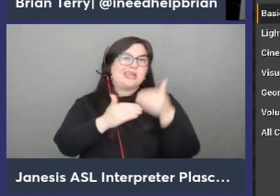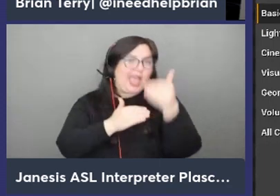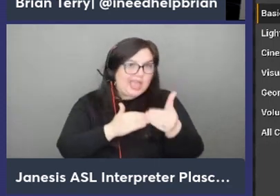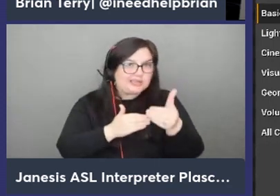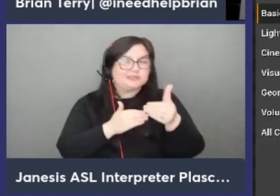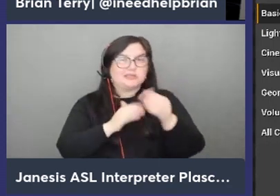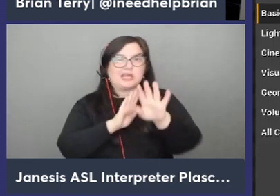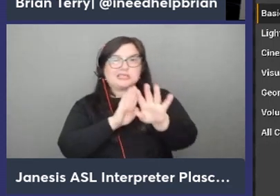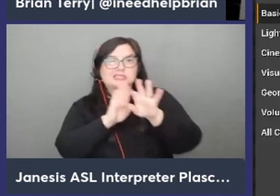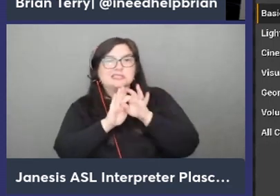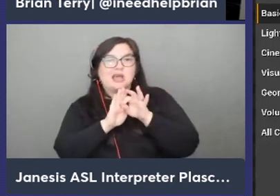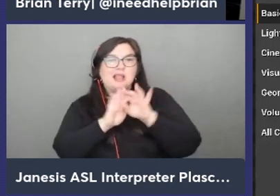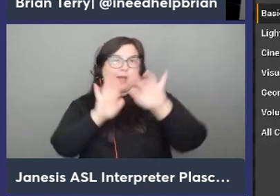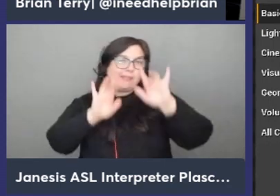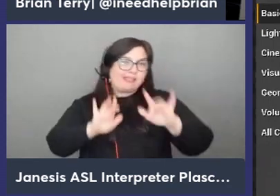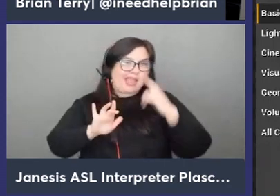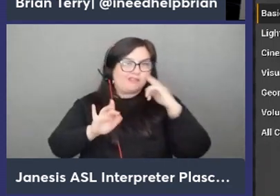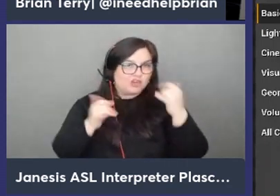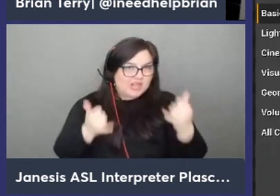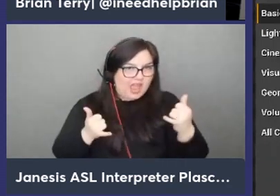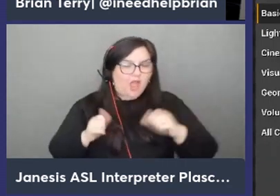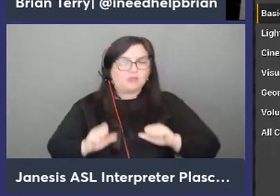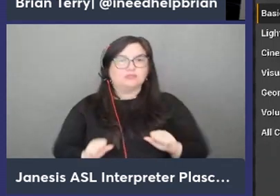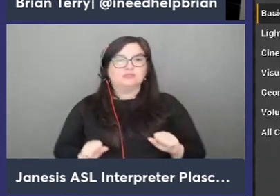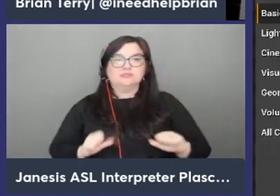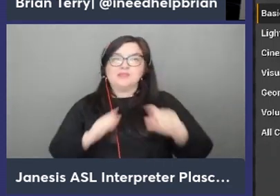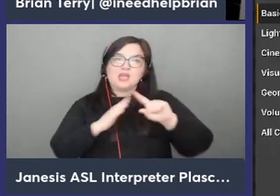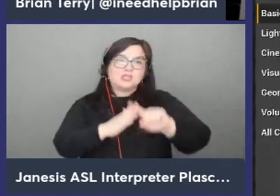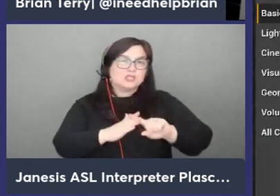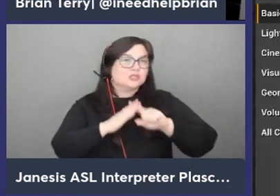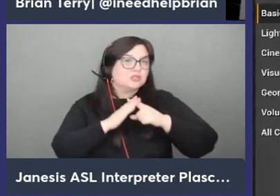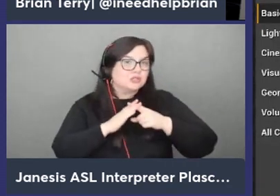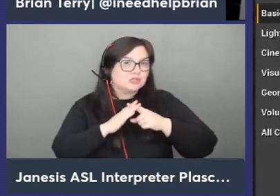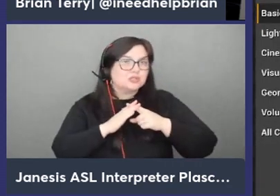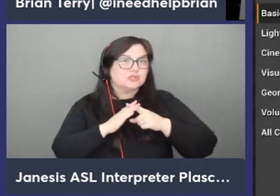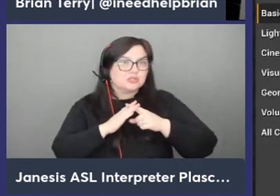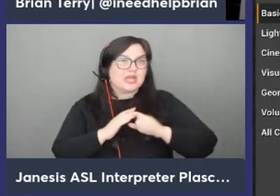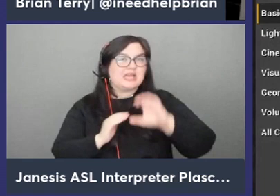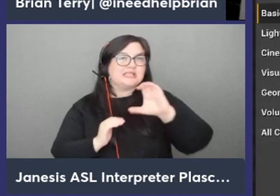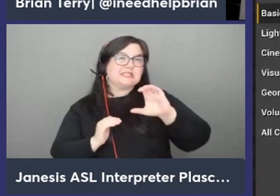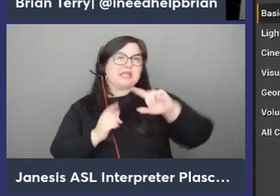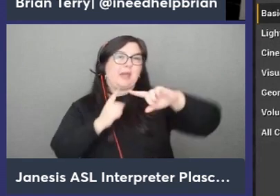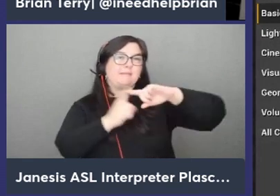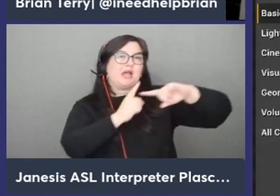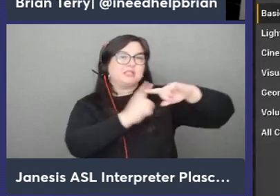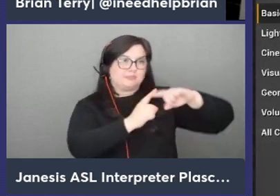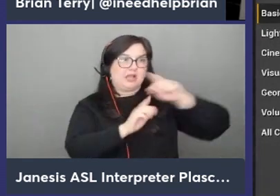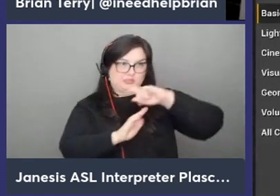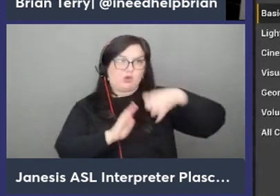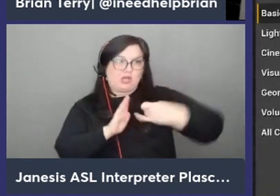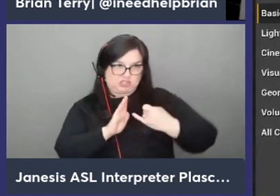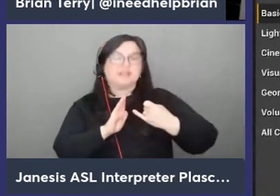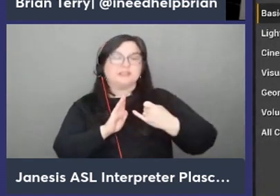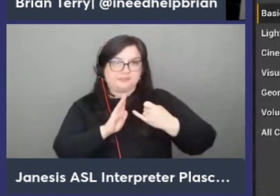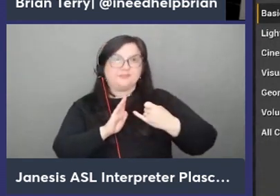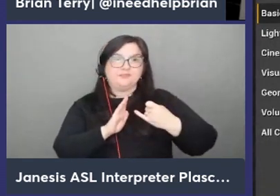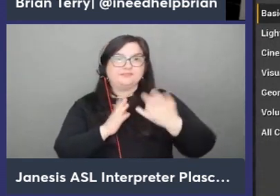Select Blank for now. We start off with a C++ project on this one. Give it some name for now.